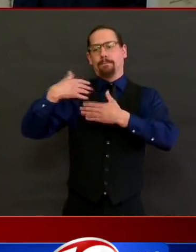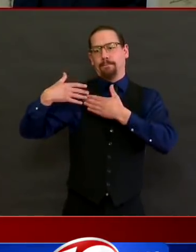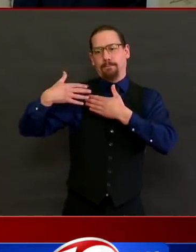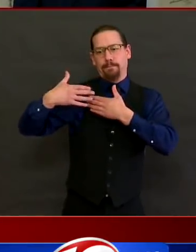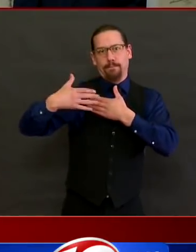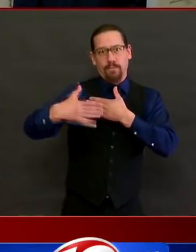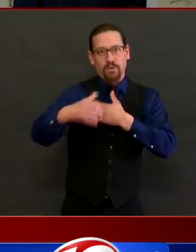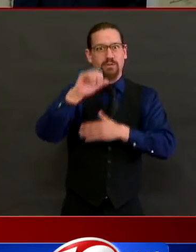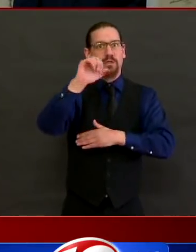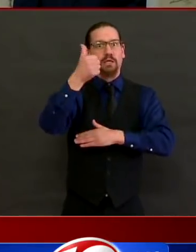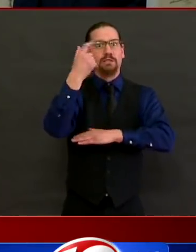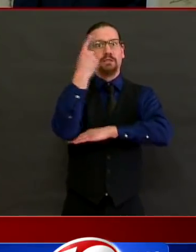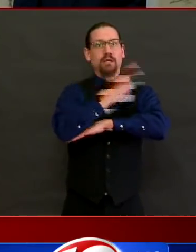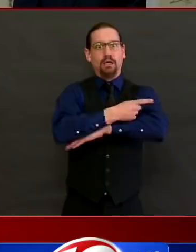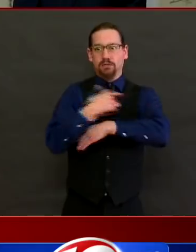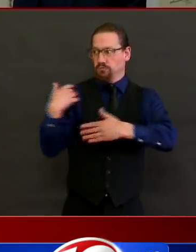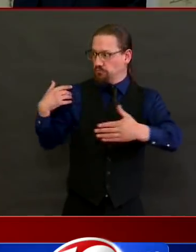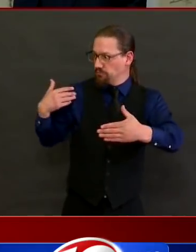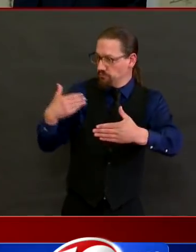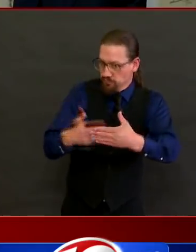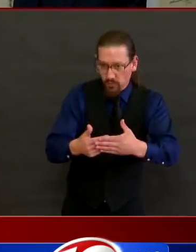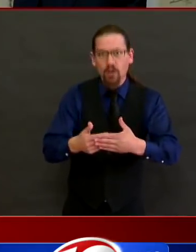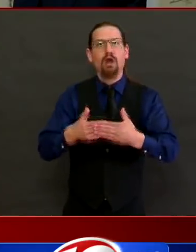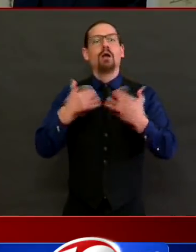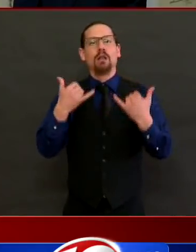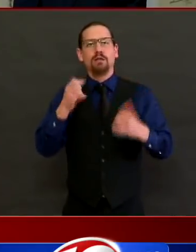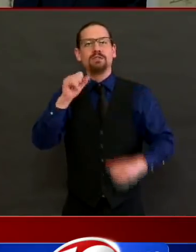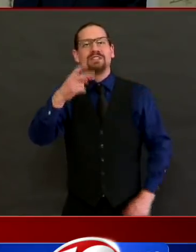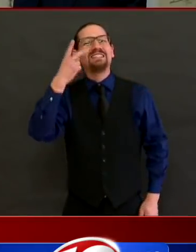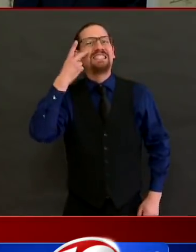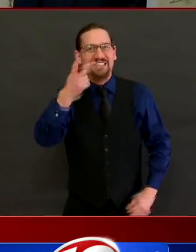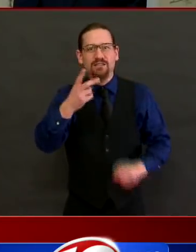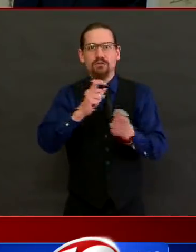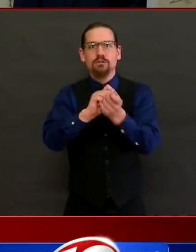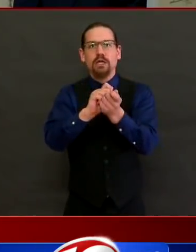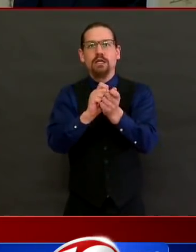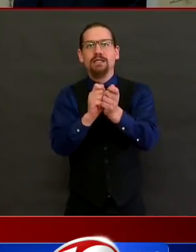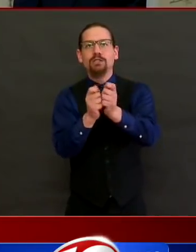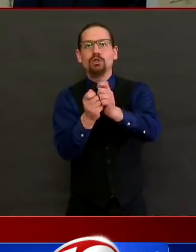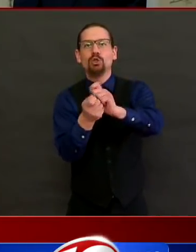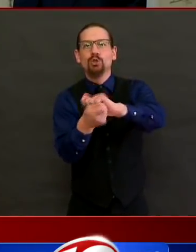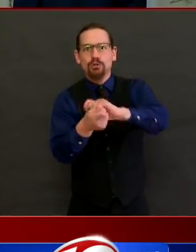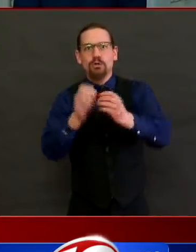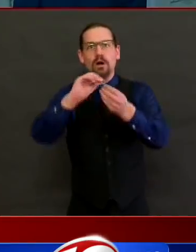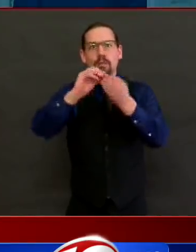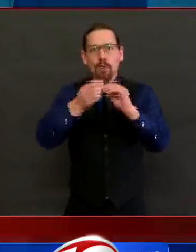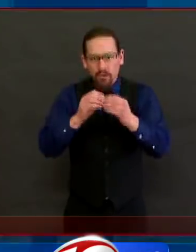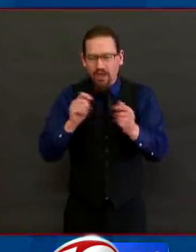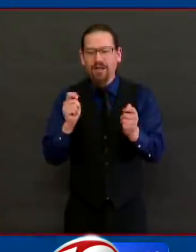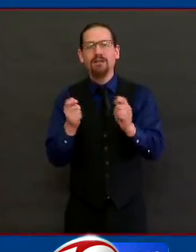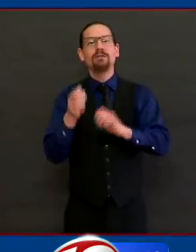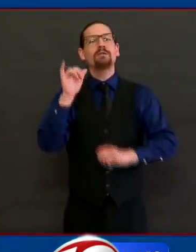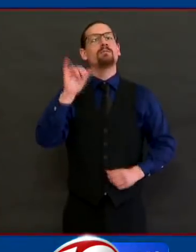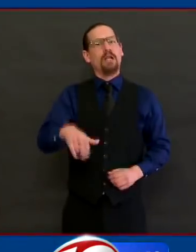WHICH MEANS, THE MODEL I THINK IS ON THE SCREEN OR WILL BE ON THE SCREEN IN A SECOND, WE ONLY